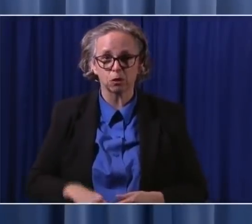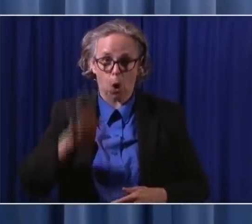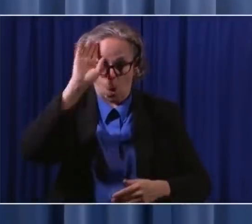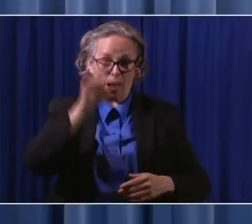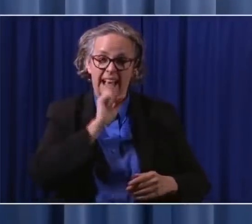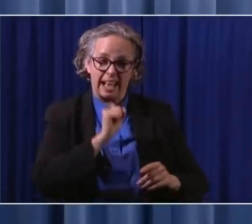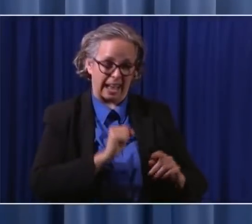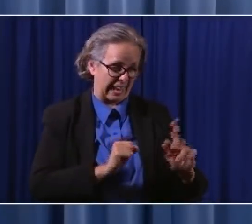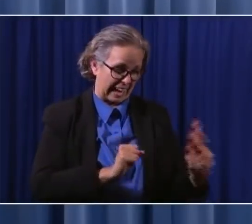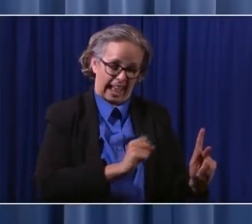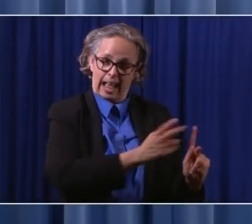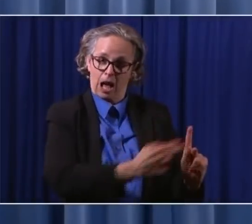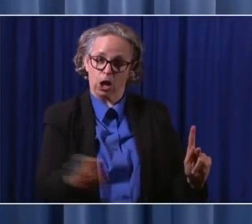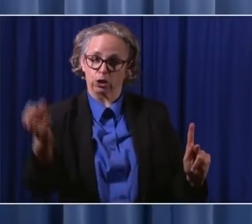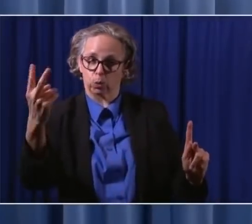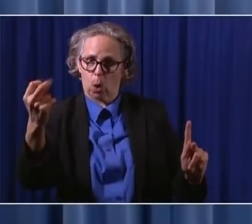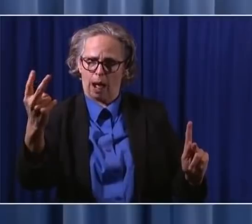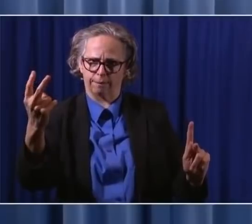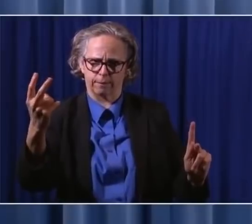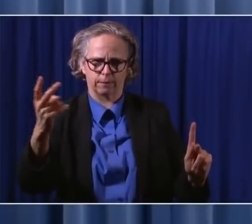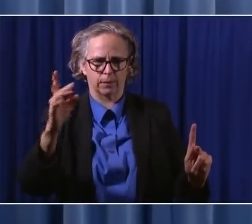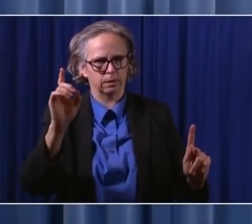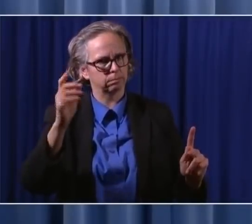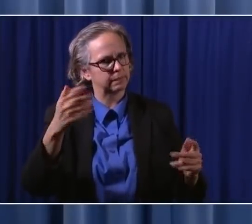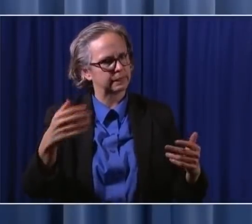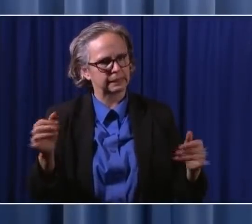FOR INDIVIDUALS WHO ARE OUT IN PUBLIC. LET ME TALK BRIEFLY ABOUT SCHOOLS. THIS DOES NOT SUPERSEDE ANY OTHER SCHOOL ORDER THAT HAS BEEN ISSUED.